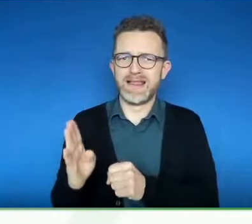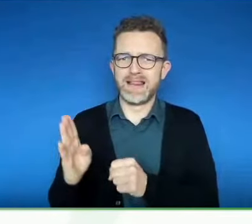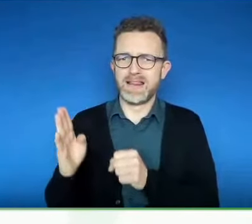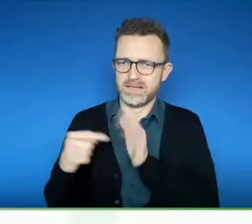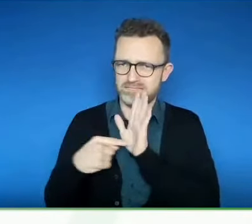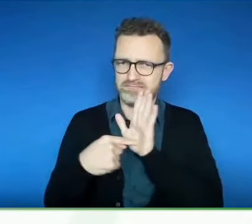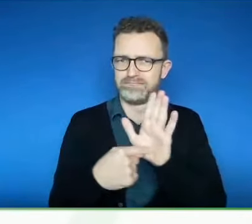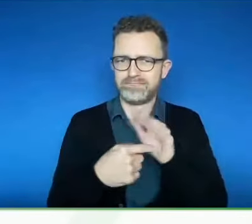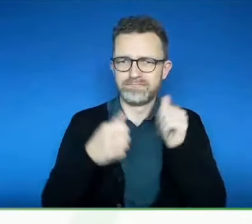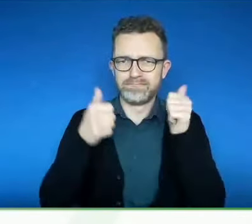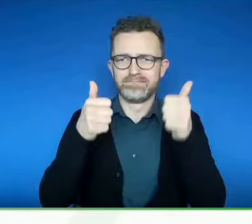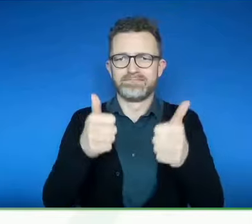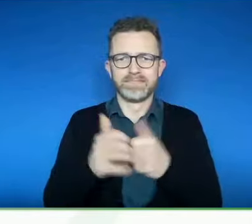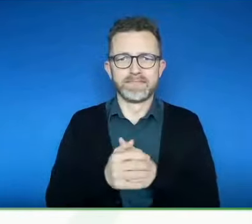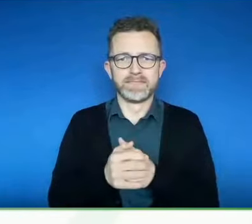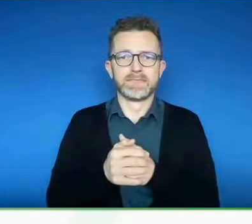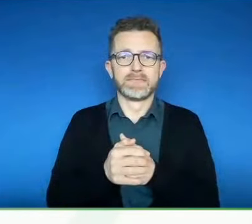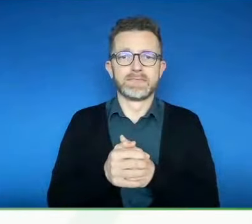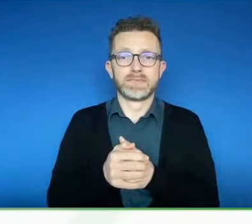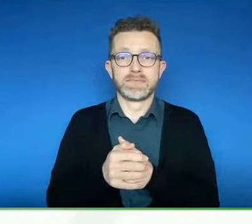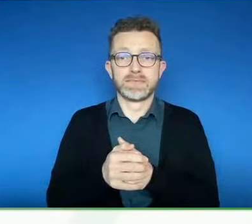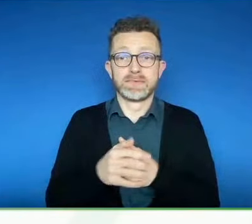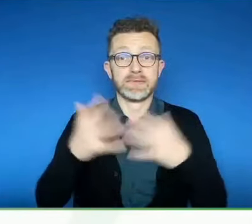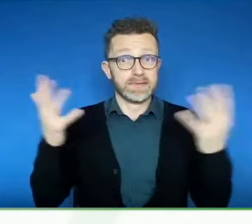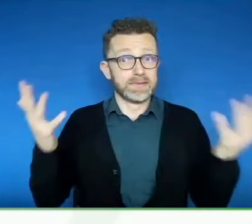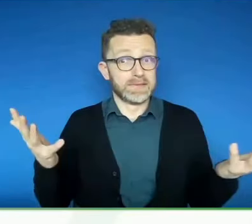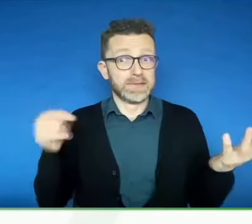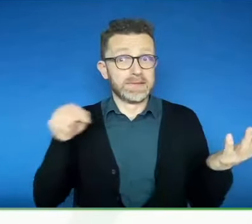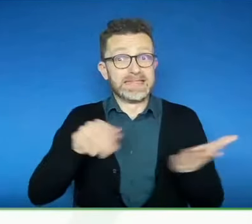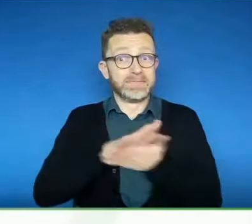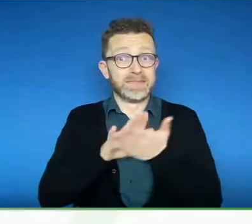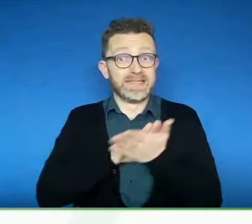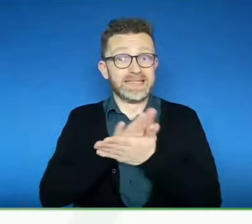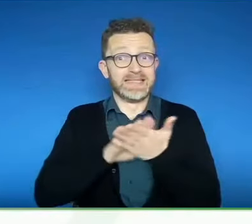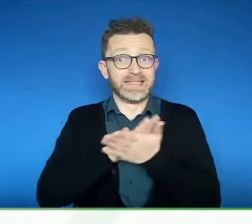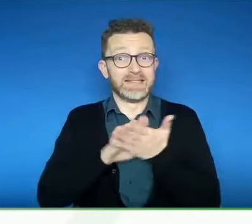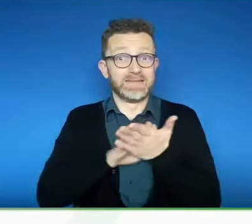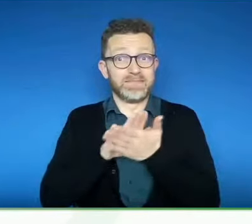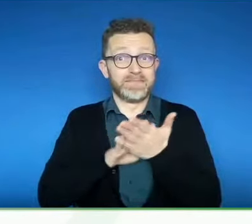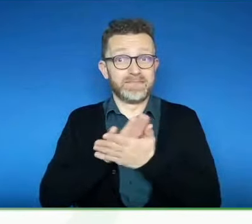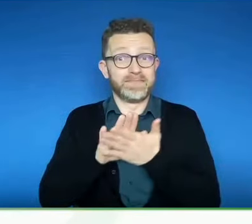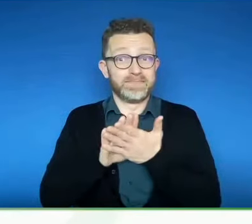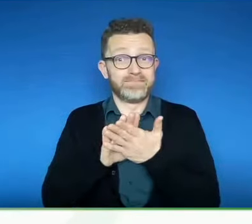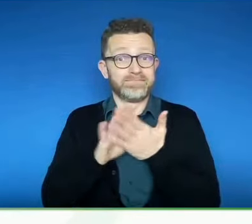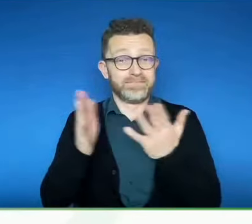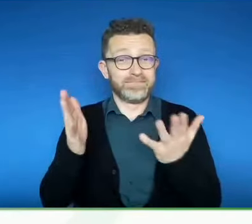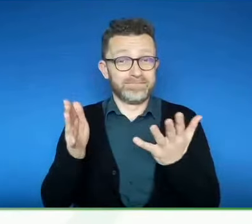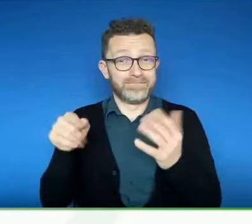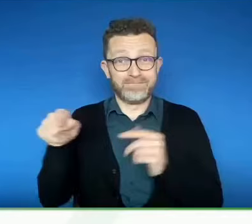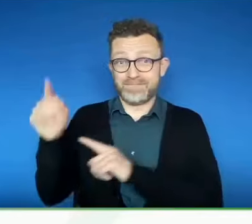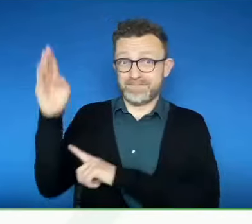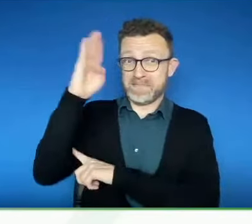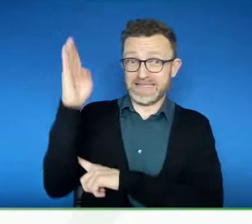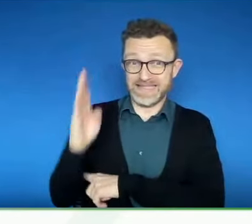we had all contents are presented! I don't know if any other panel has that, so I am pleased to be in such a panel.